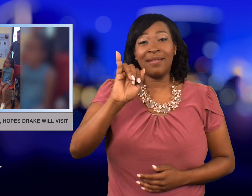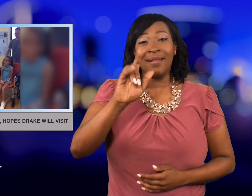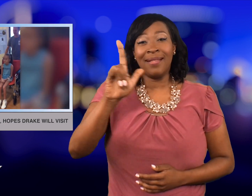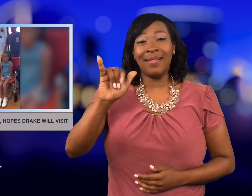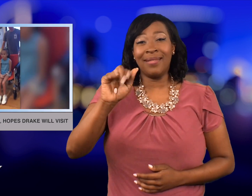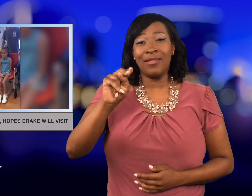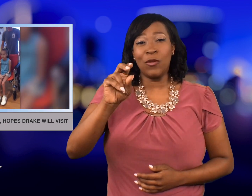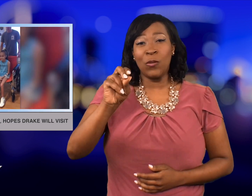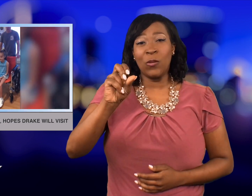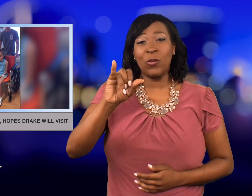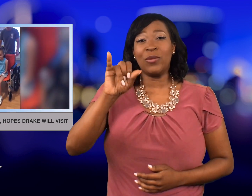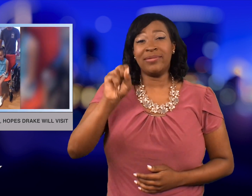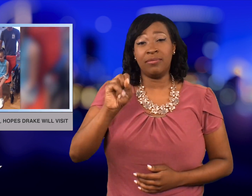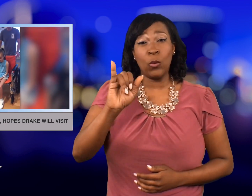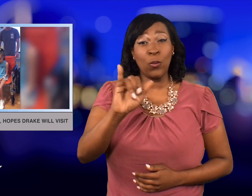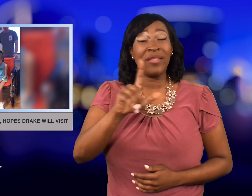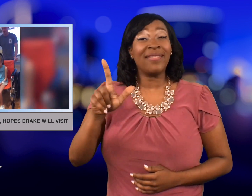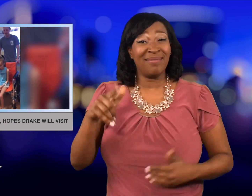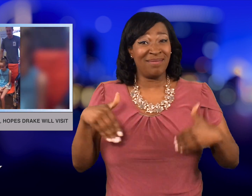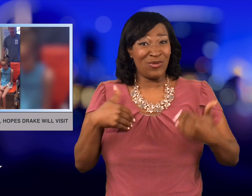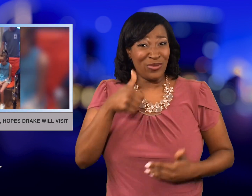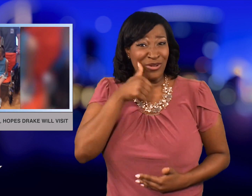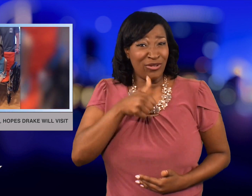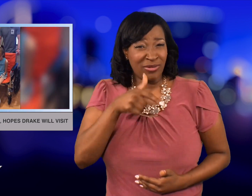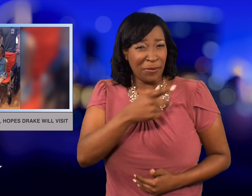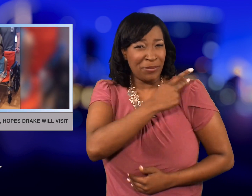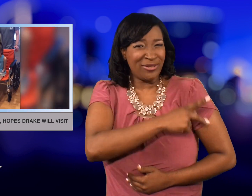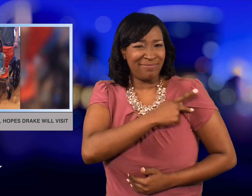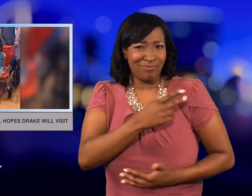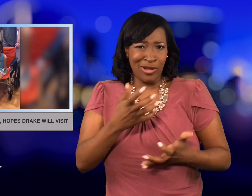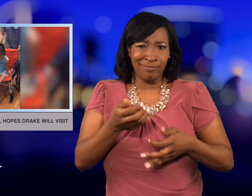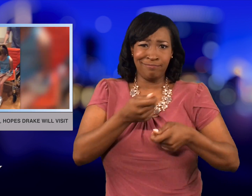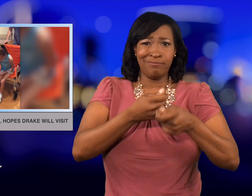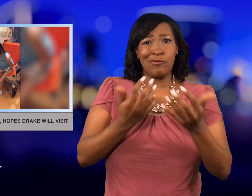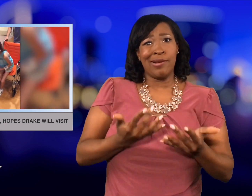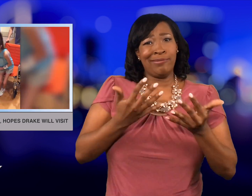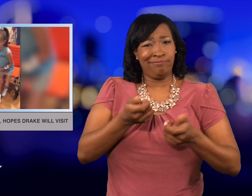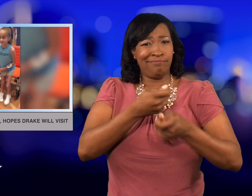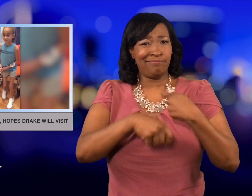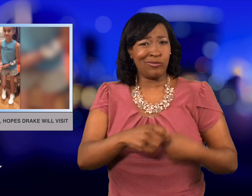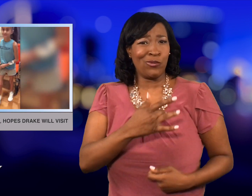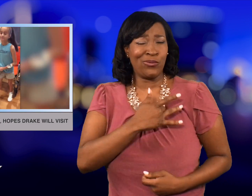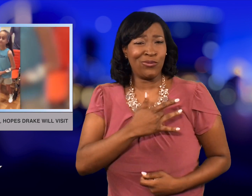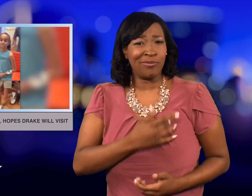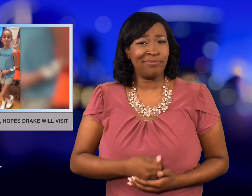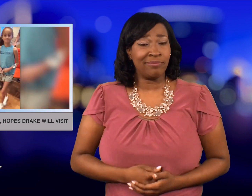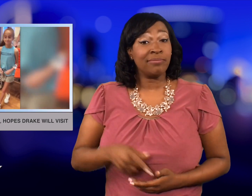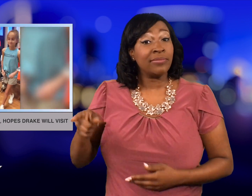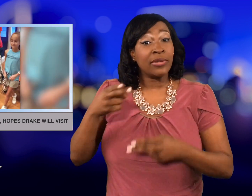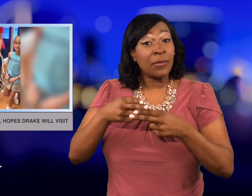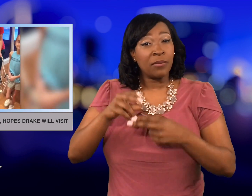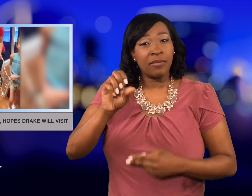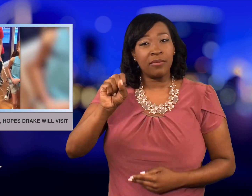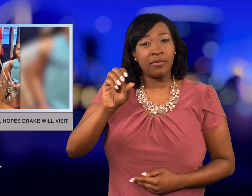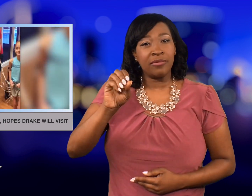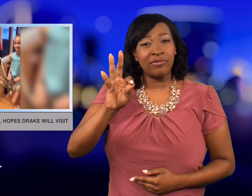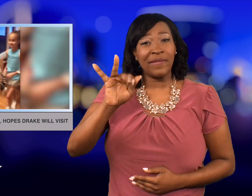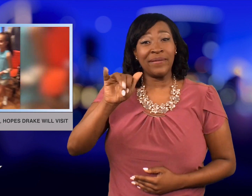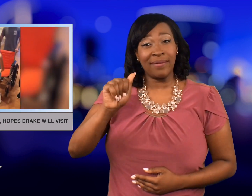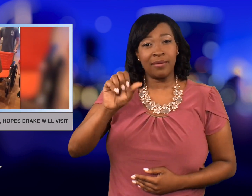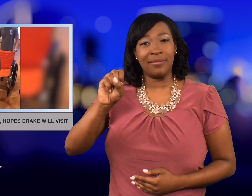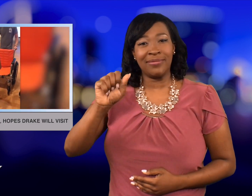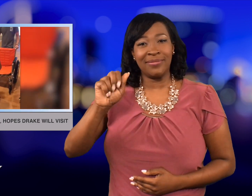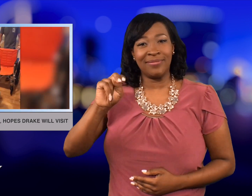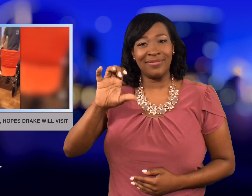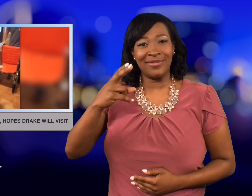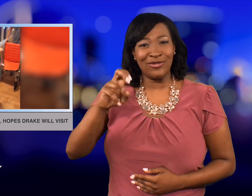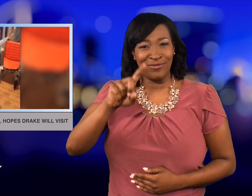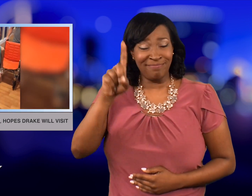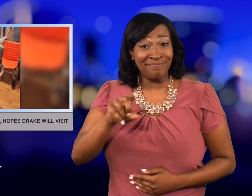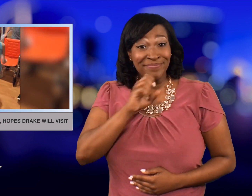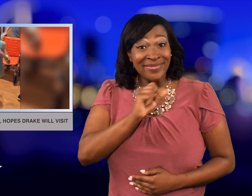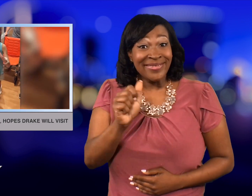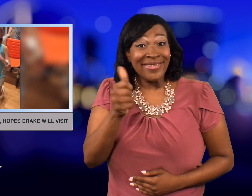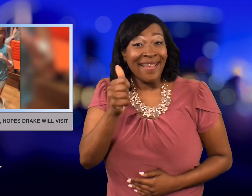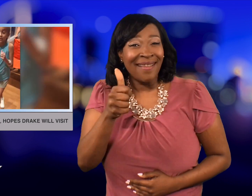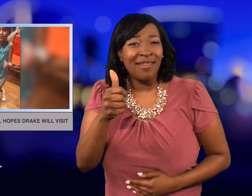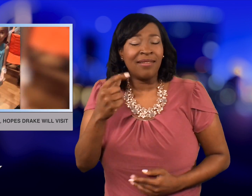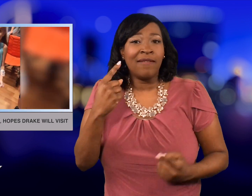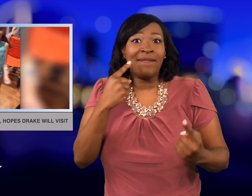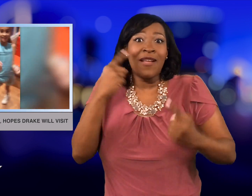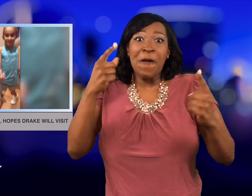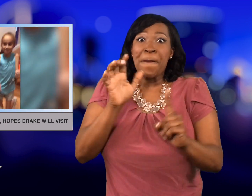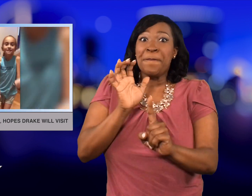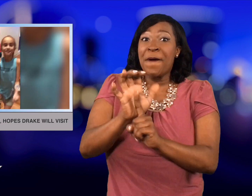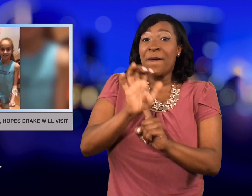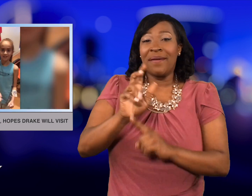Ten-year-old Sofia Sanchez, a young heart patient in Illinois, performed the trademark